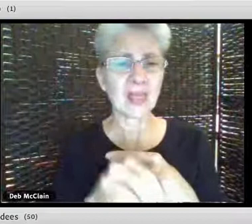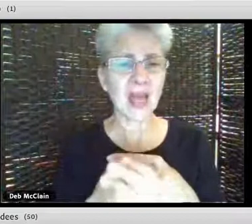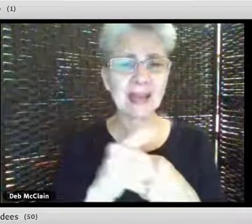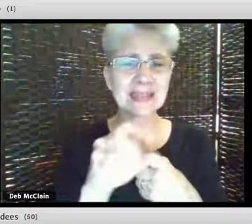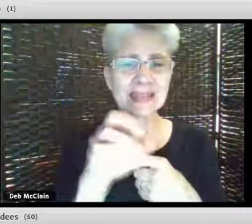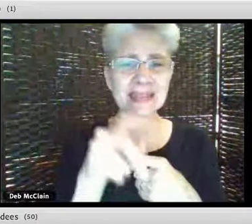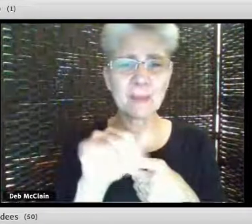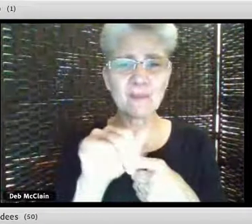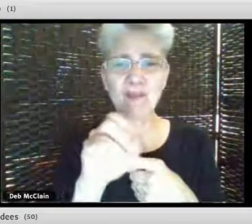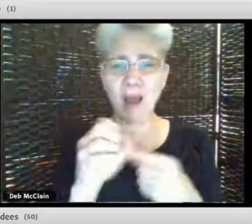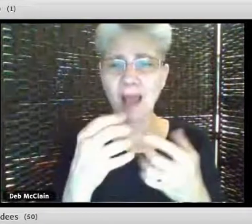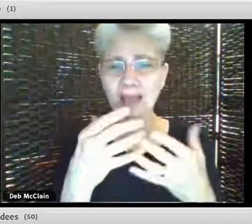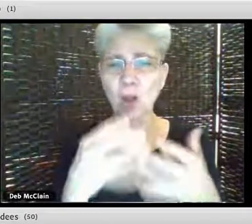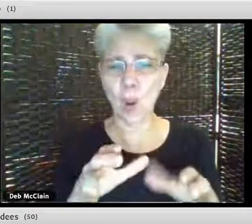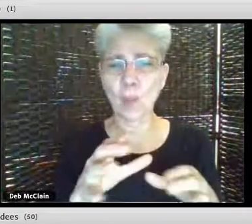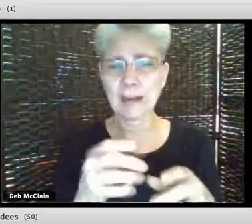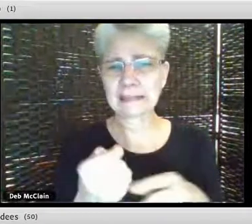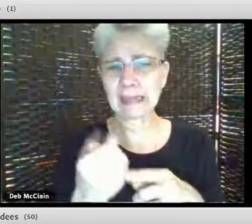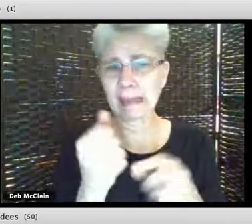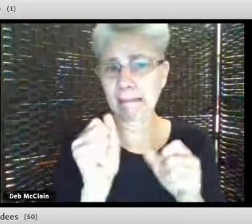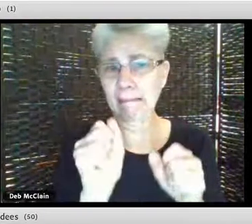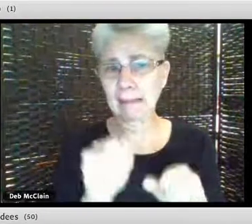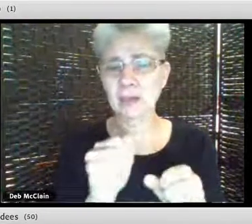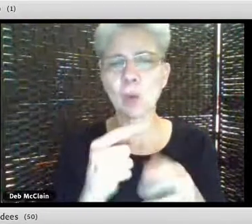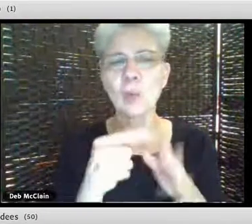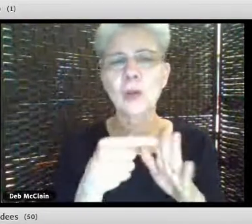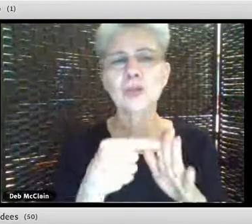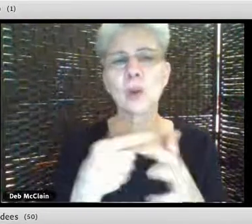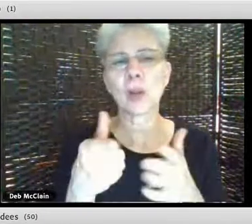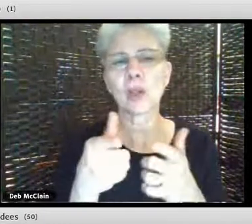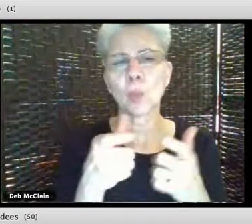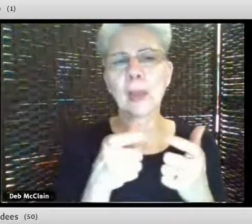I've already zipped, and I can delete it." So I just want to show you really quickly